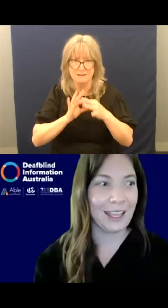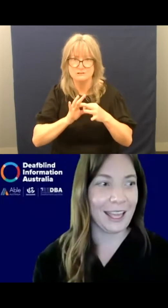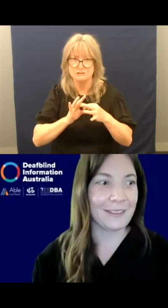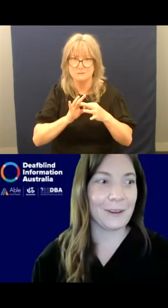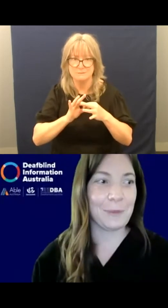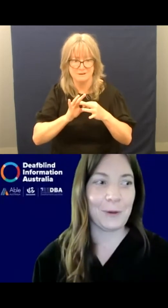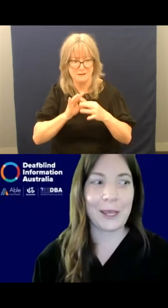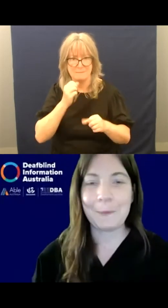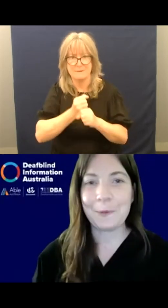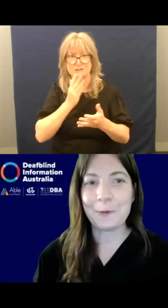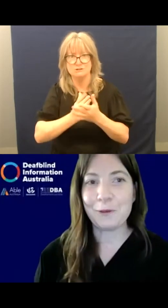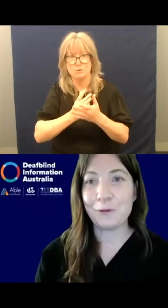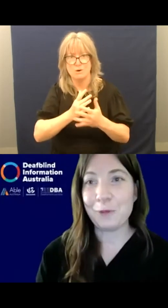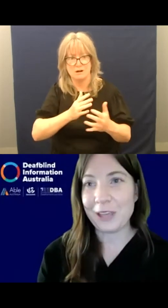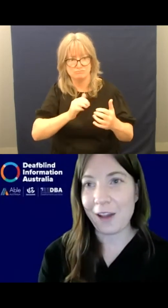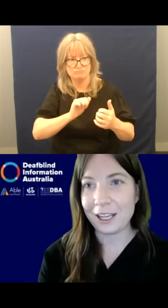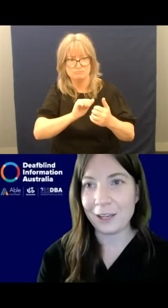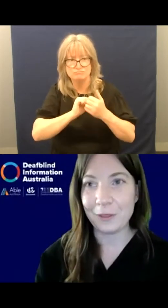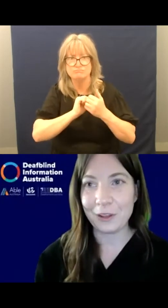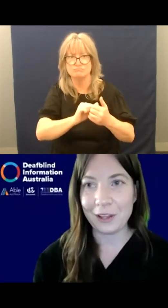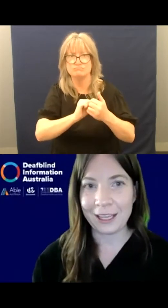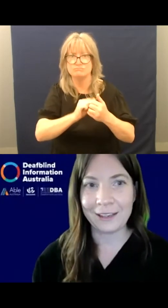So building up the familiarity with the client.